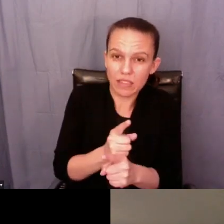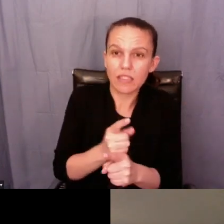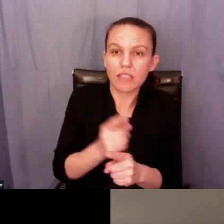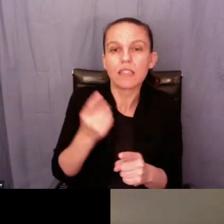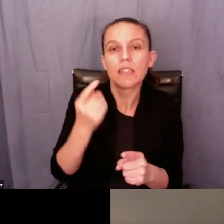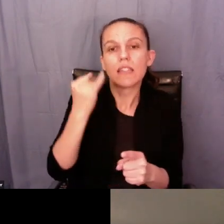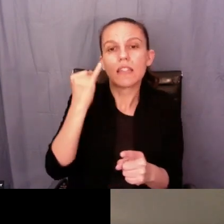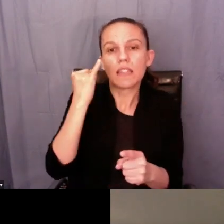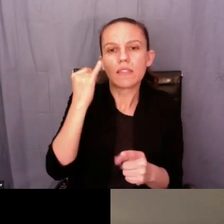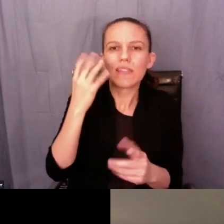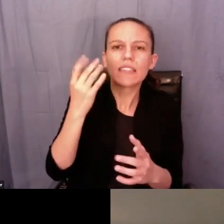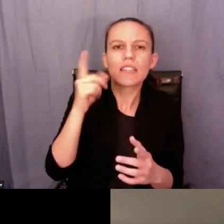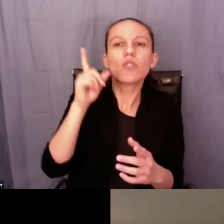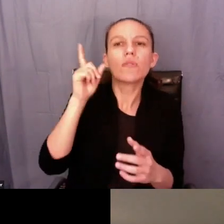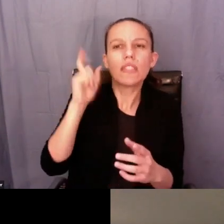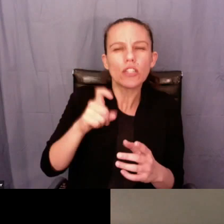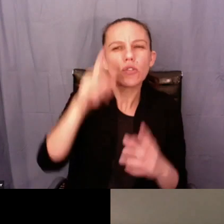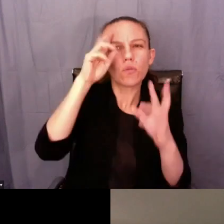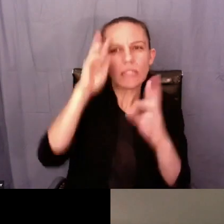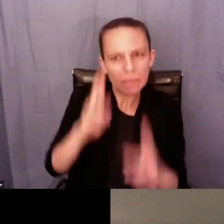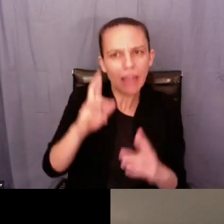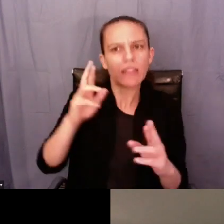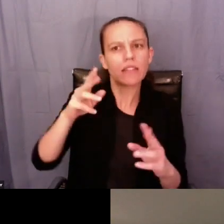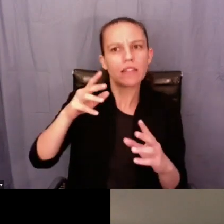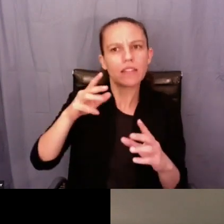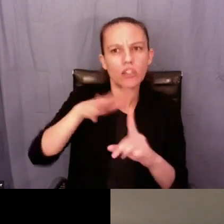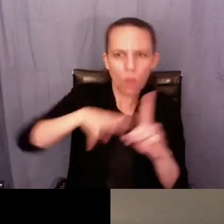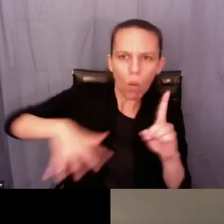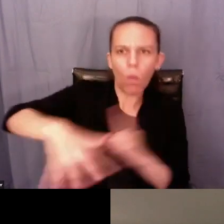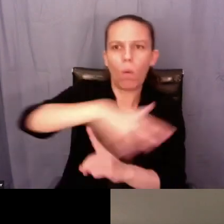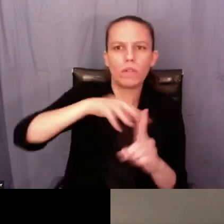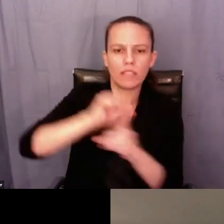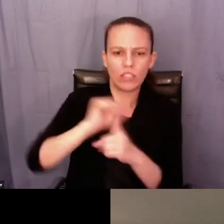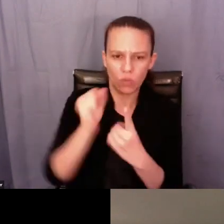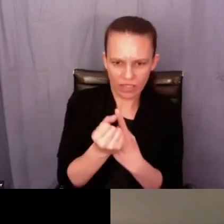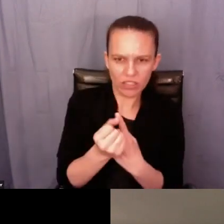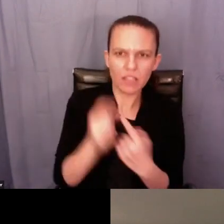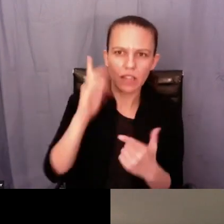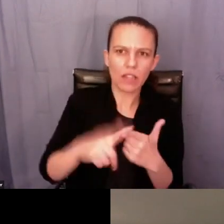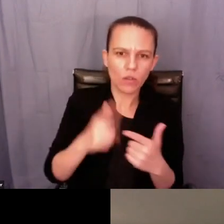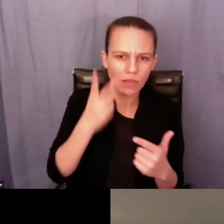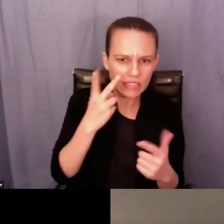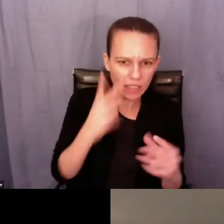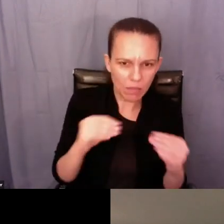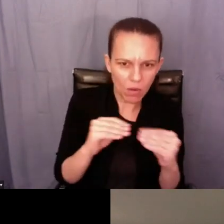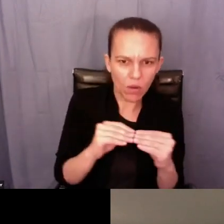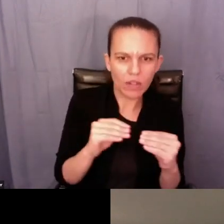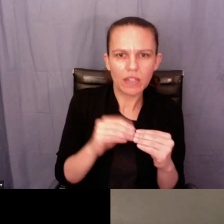the situation. Then you are seeing a TV movie and if the utterance follows or respects the